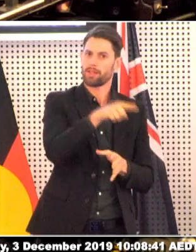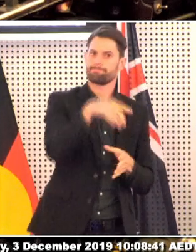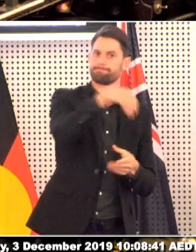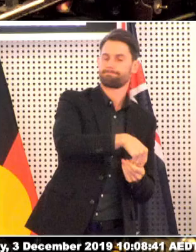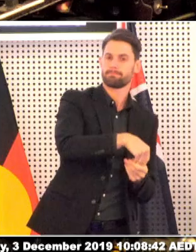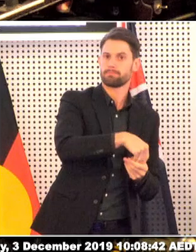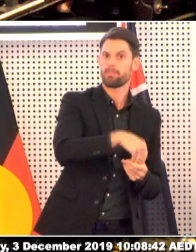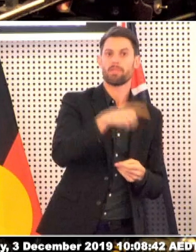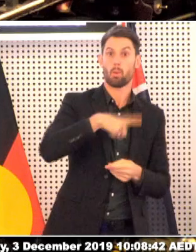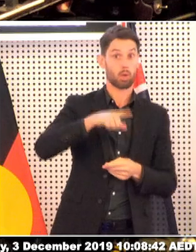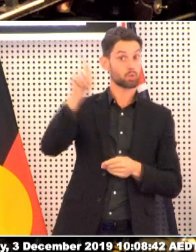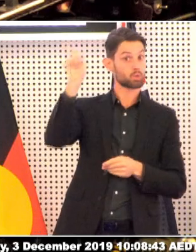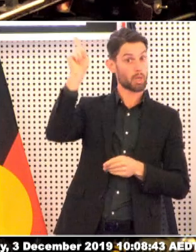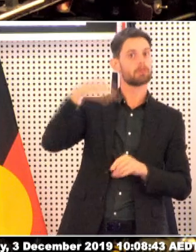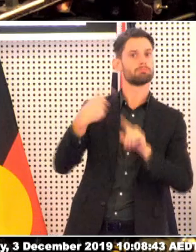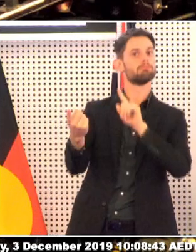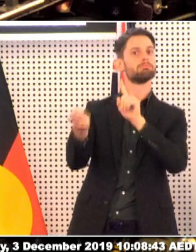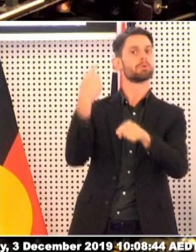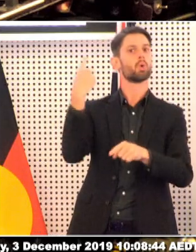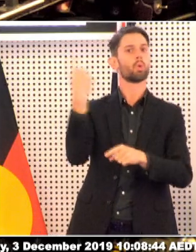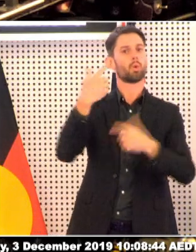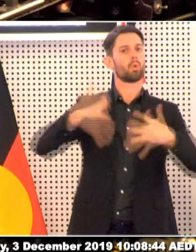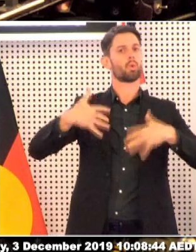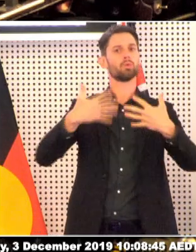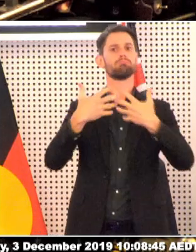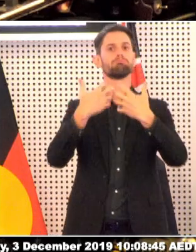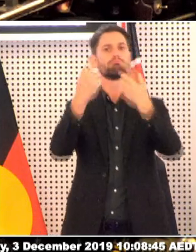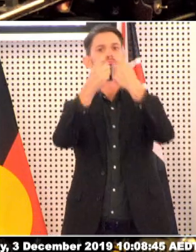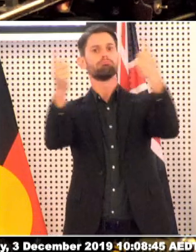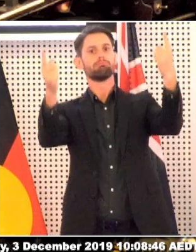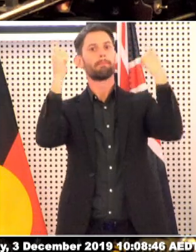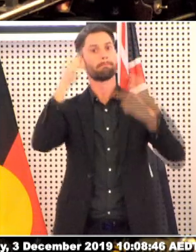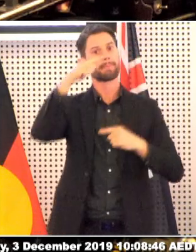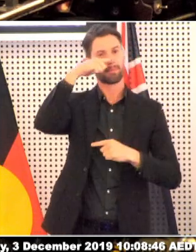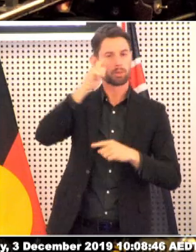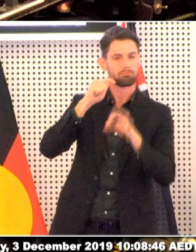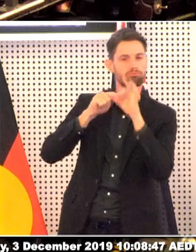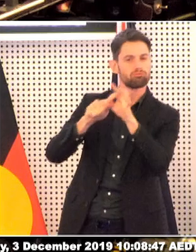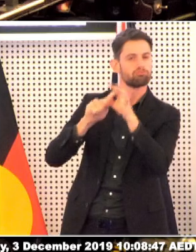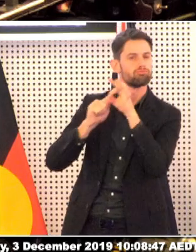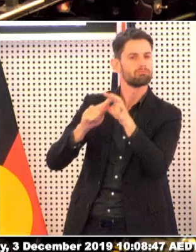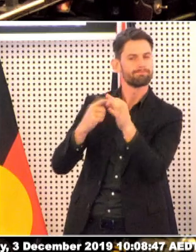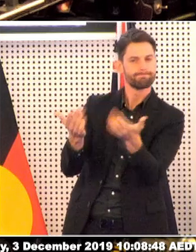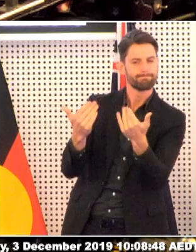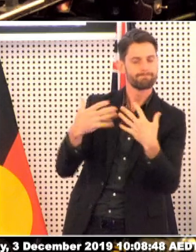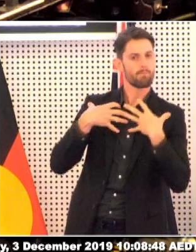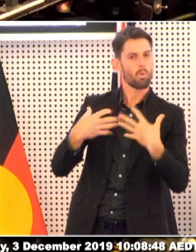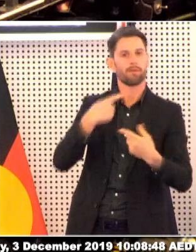academics with expertise in this area to help us set a framework in which we can understand the evidence that we heard